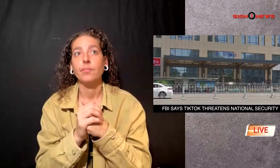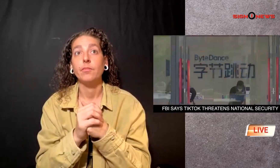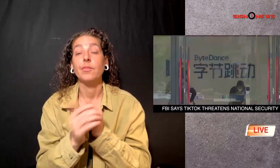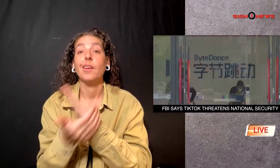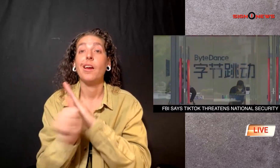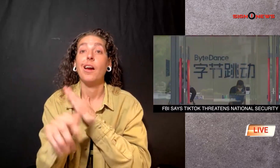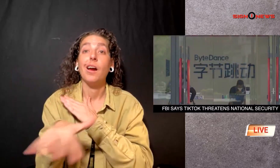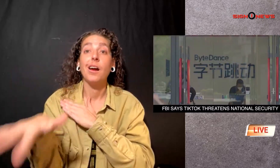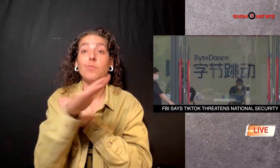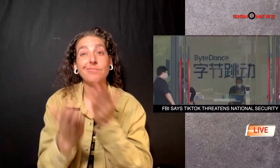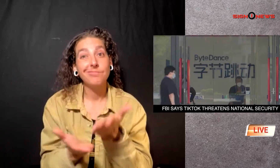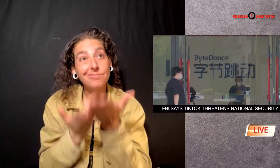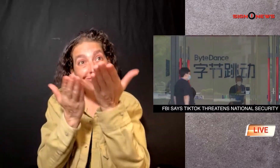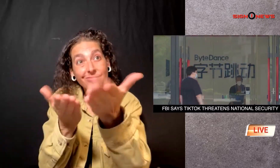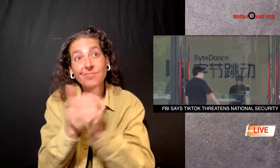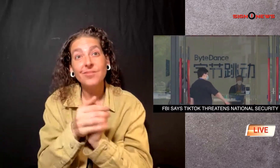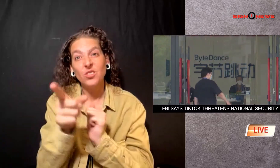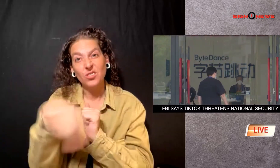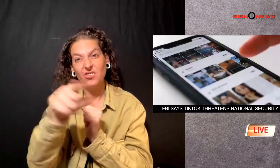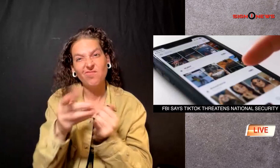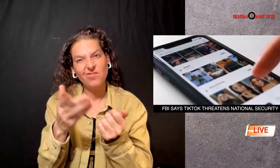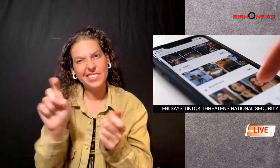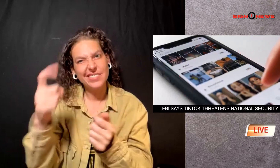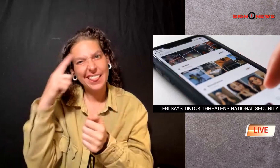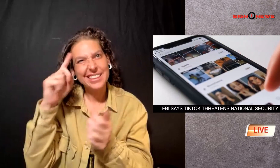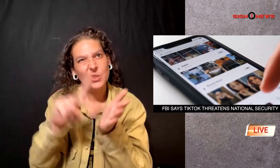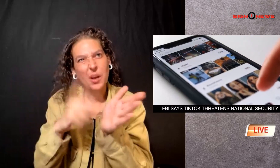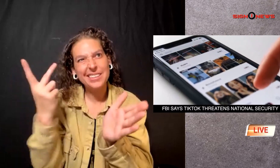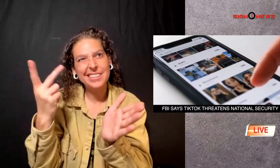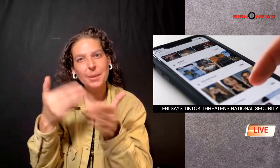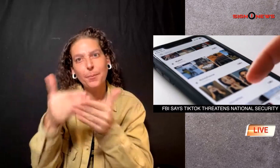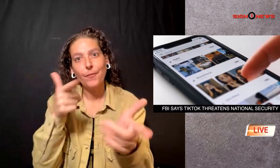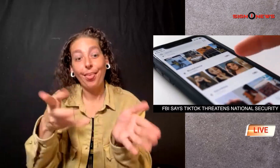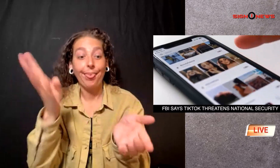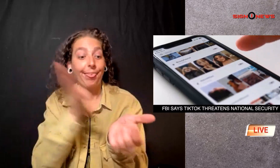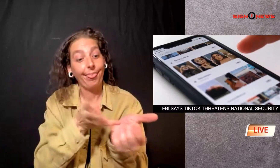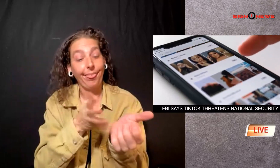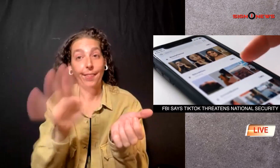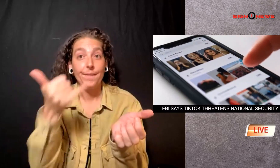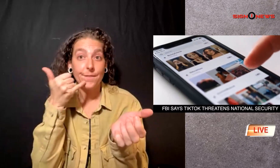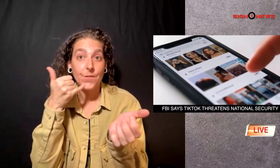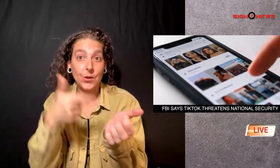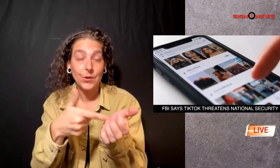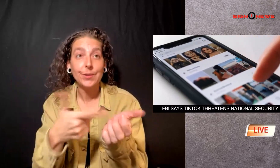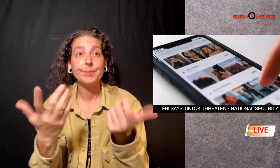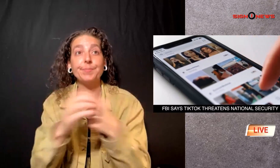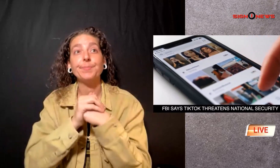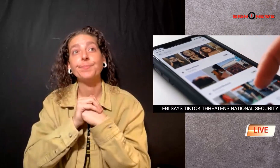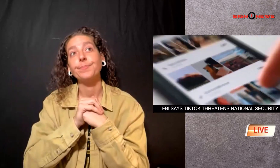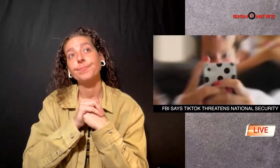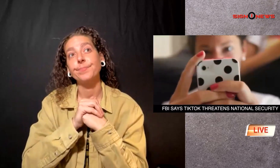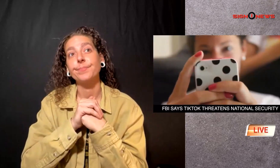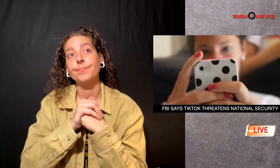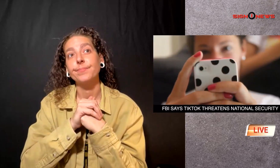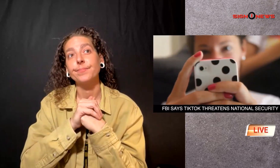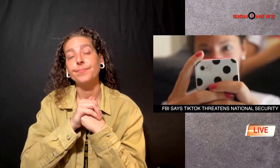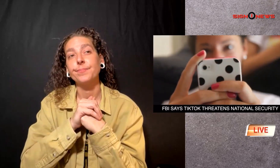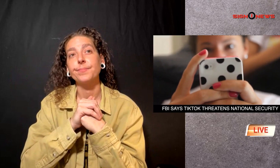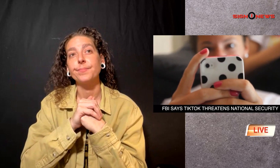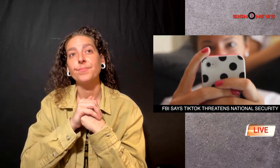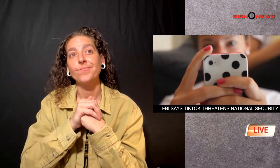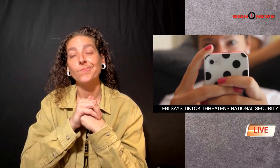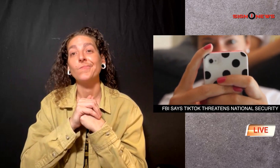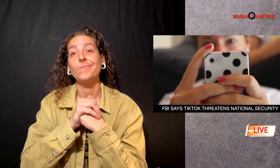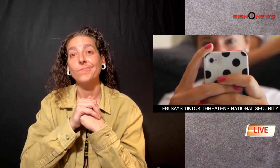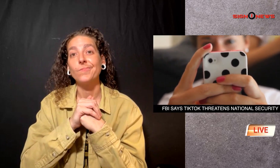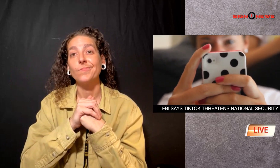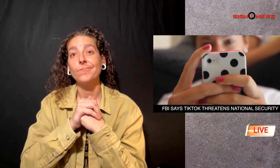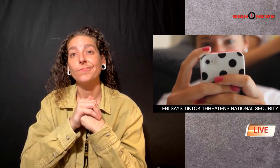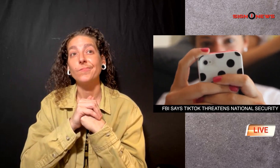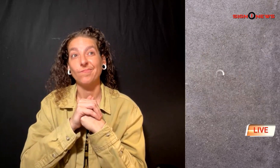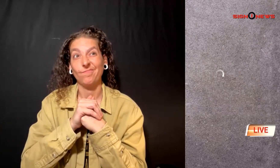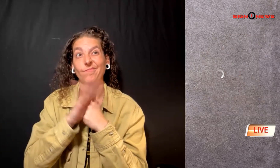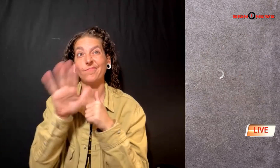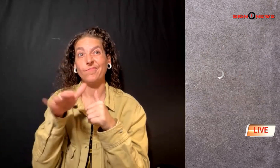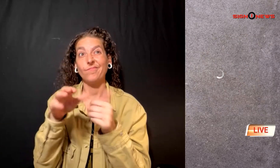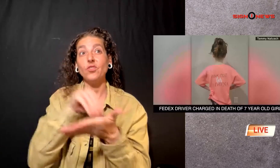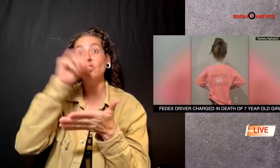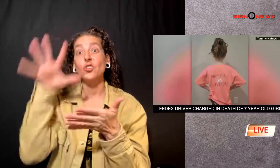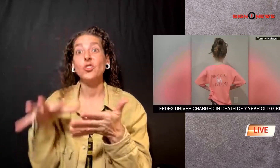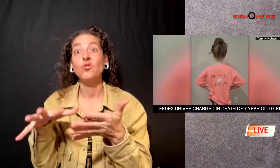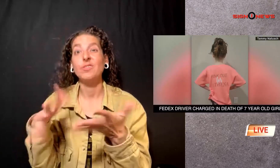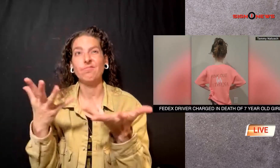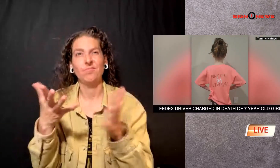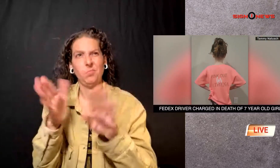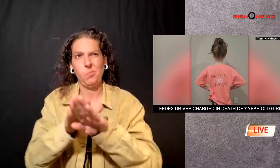their app stores experts recommend you think twice before downloading it on your phone